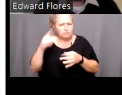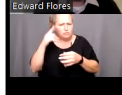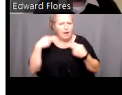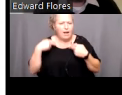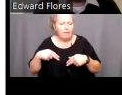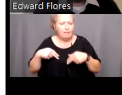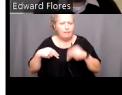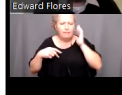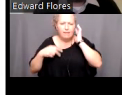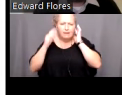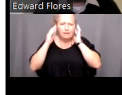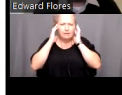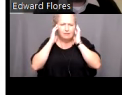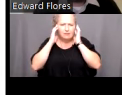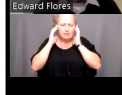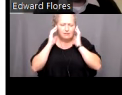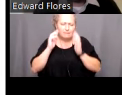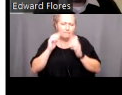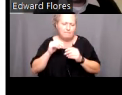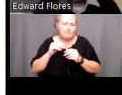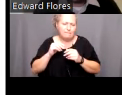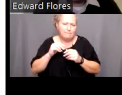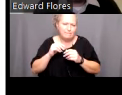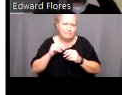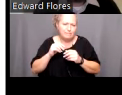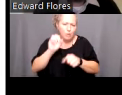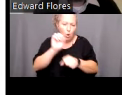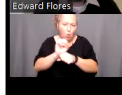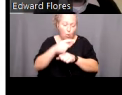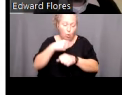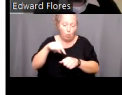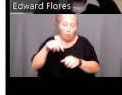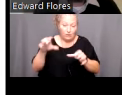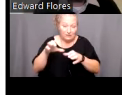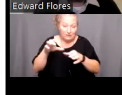The work we conducted was with over 30 farmworker